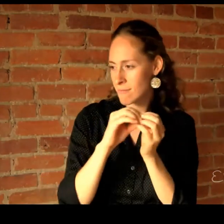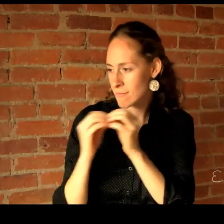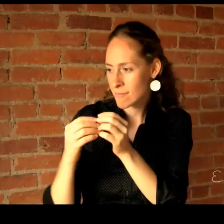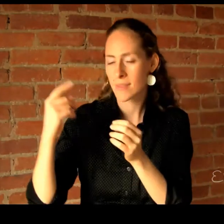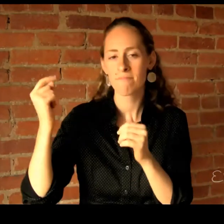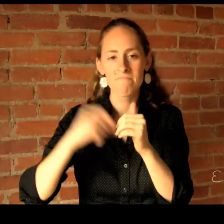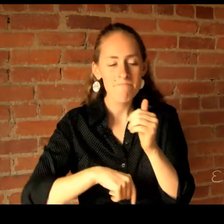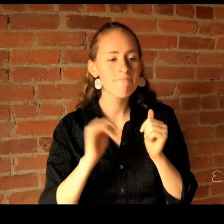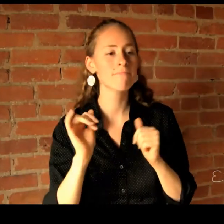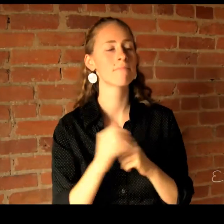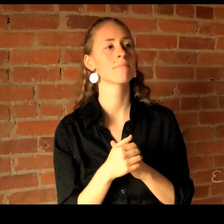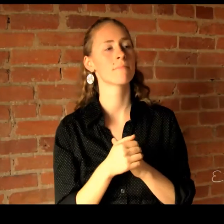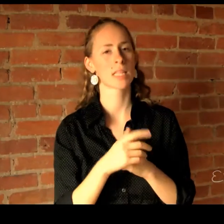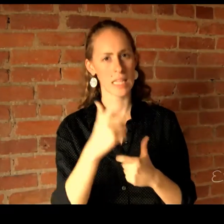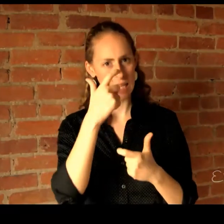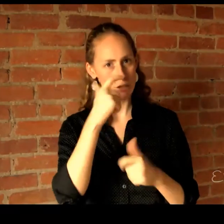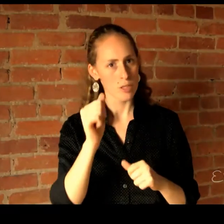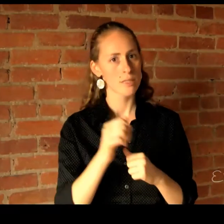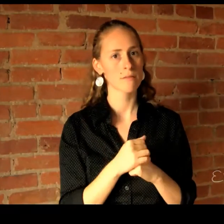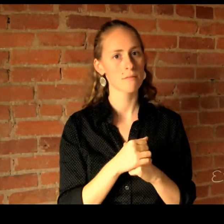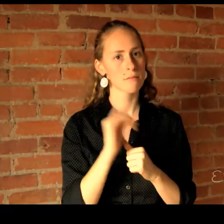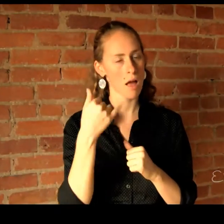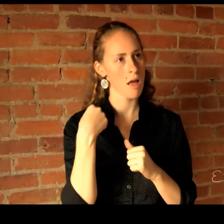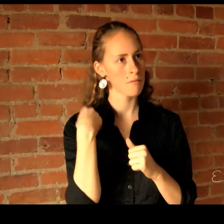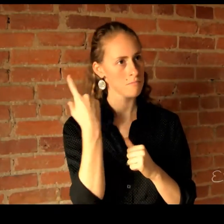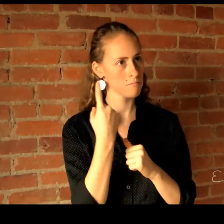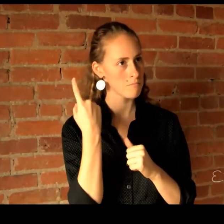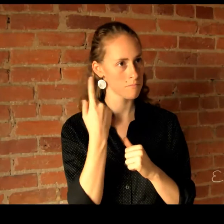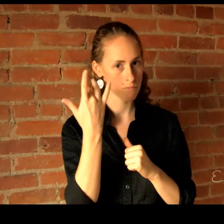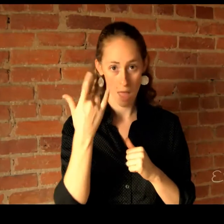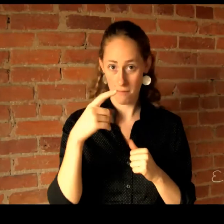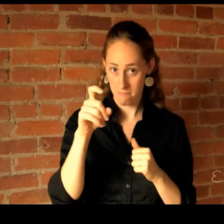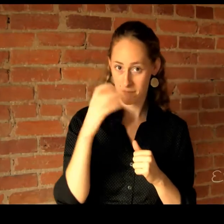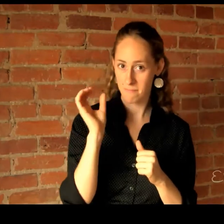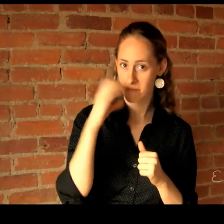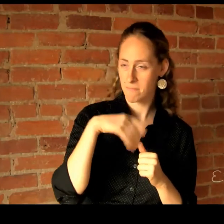and then stopped shortly afterwards - in a way, the whole era became frozen in time. I have an unusual theory to